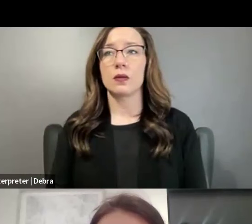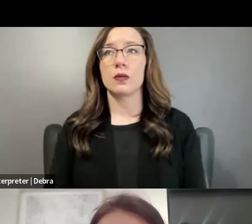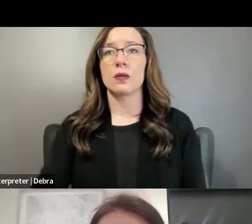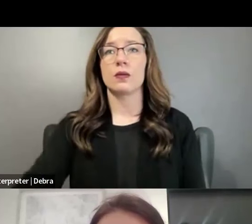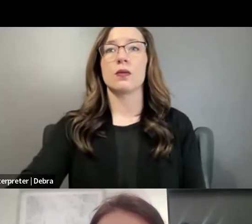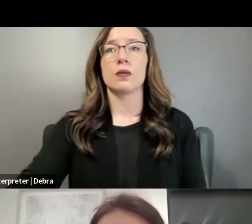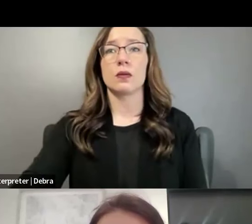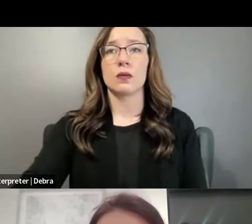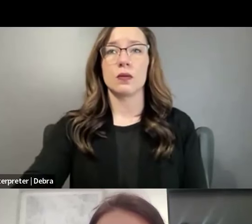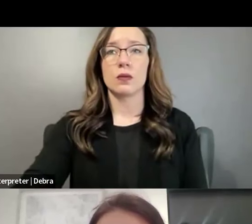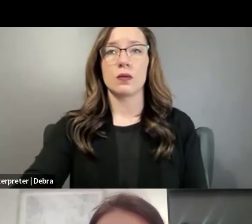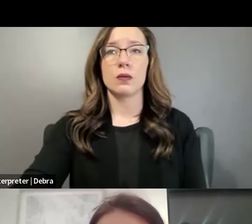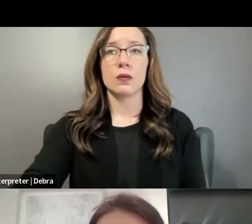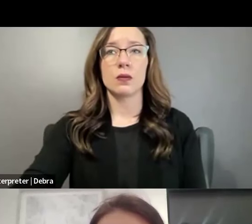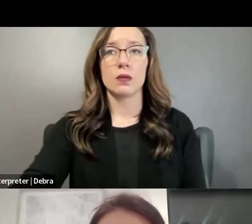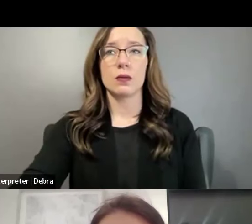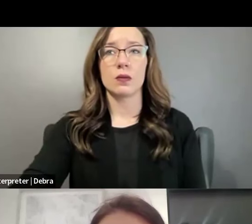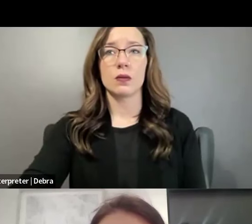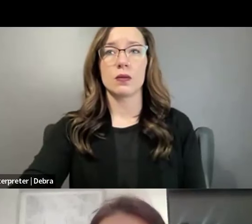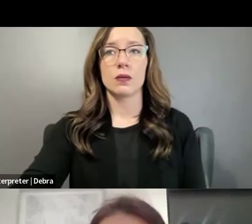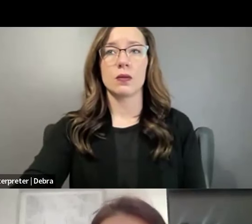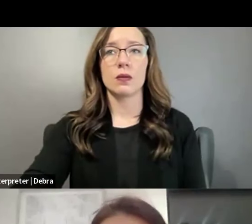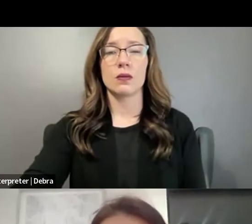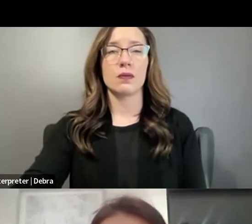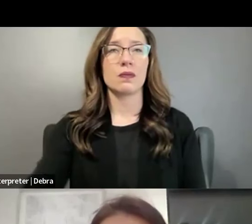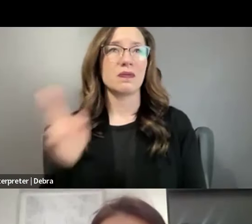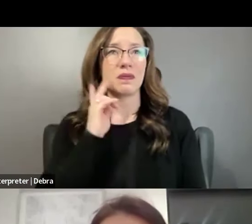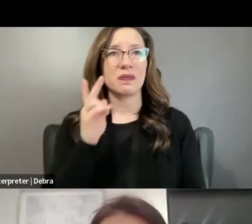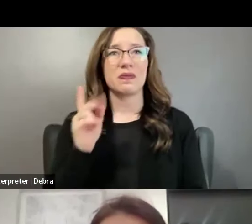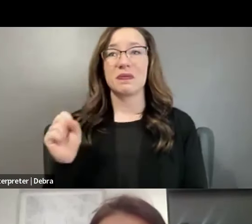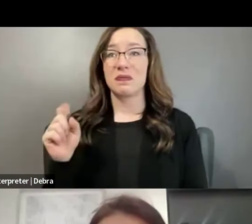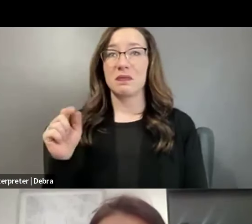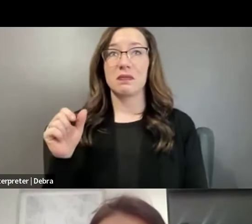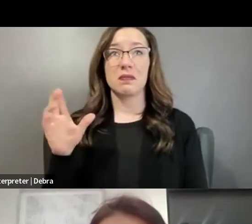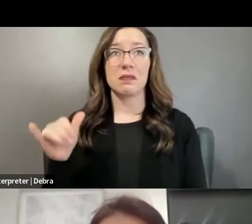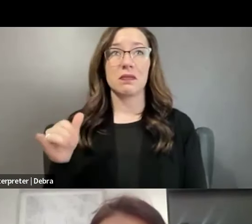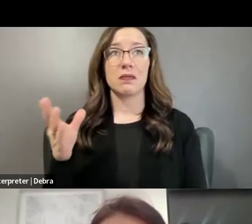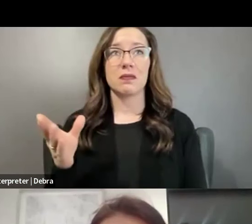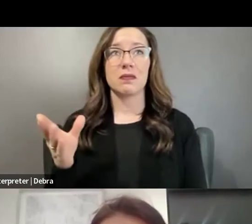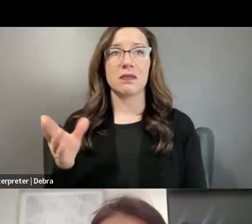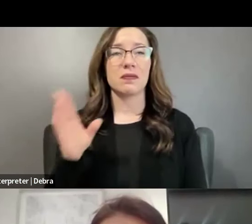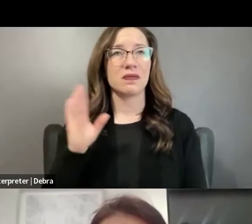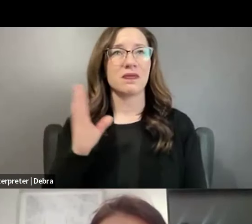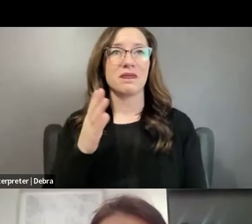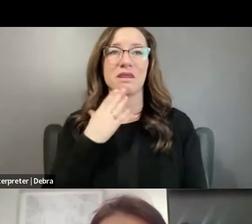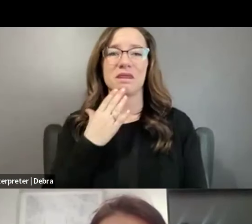I see there are some hands raised. Stacy is next.